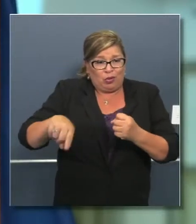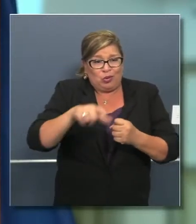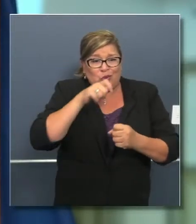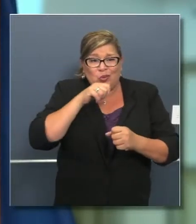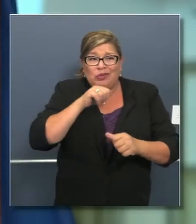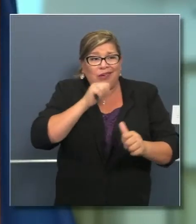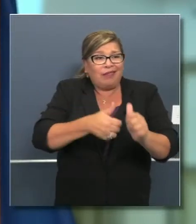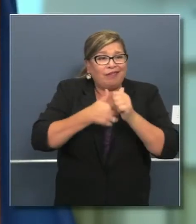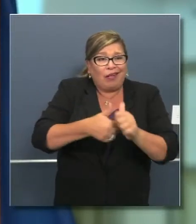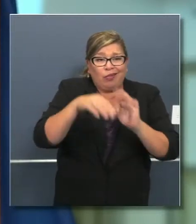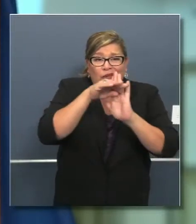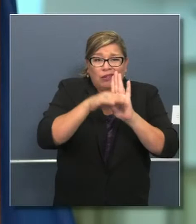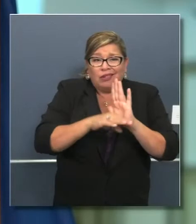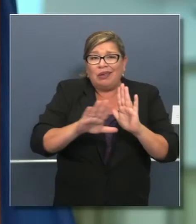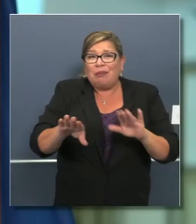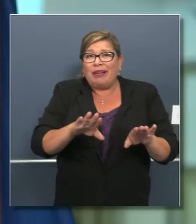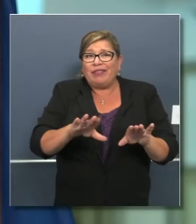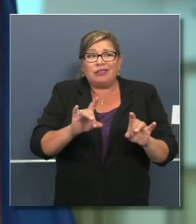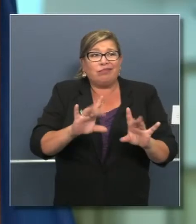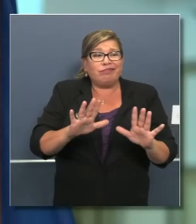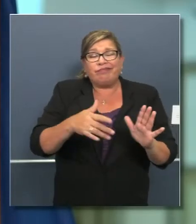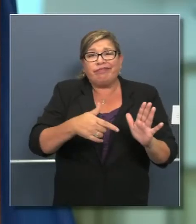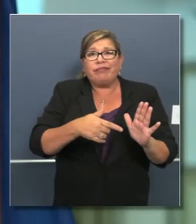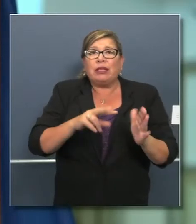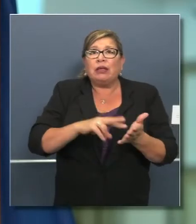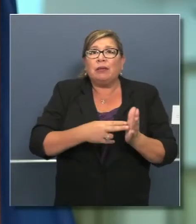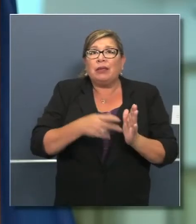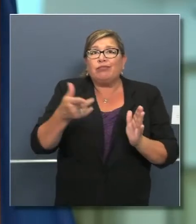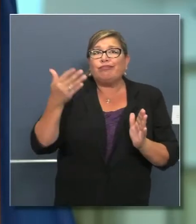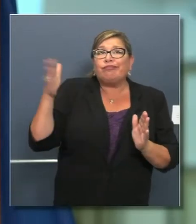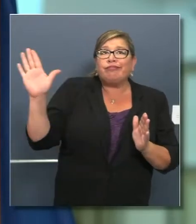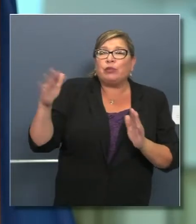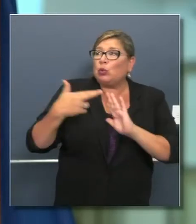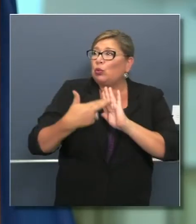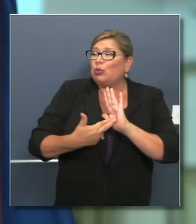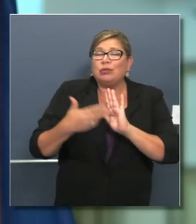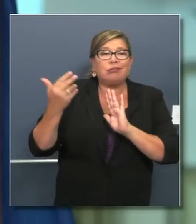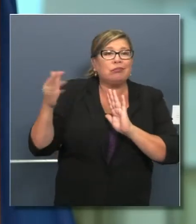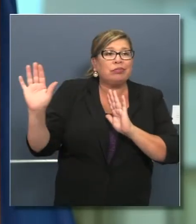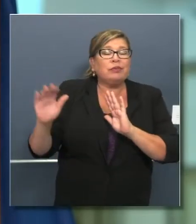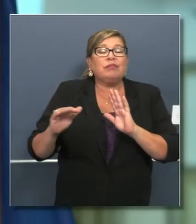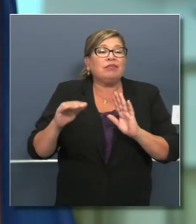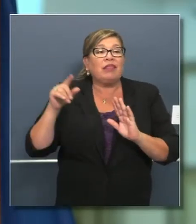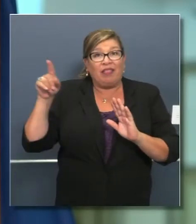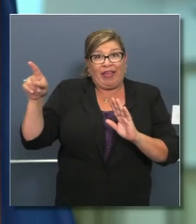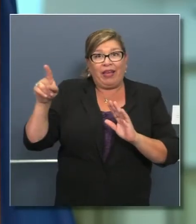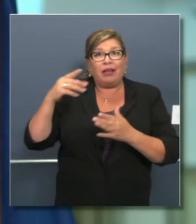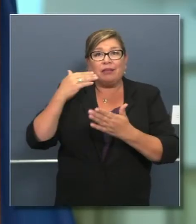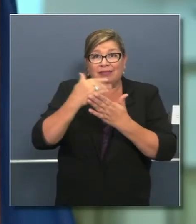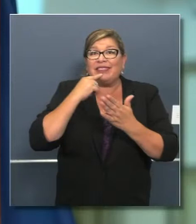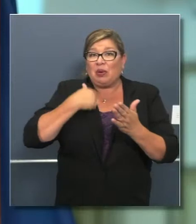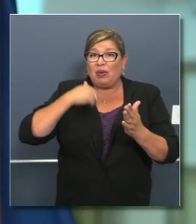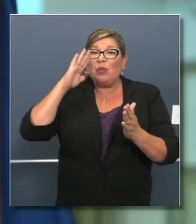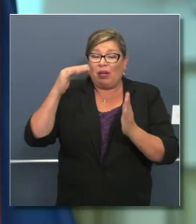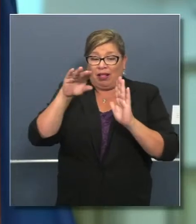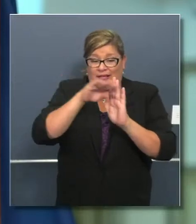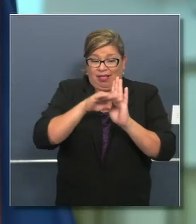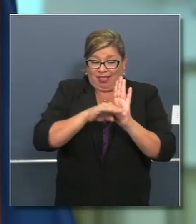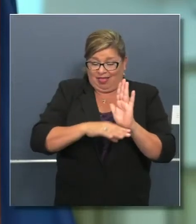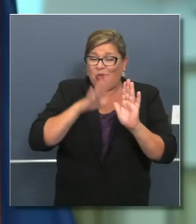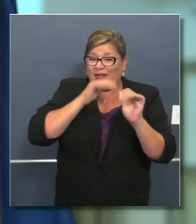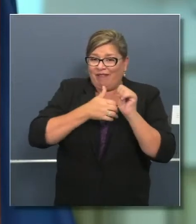if counties simply are going to flaunt the rules and regulations that they attested to information